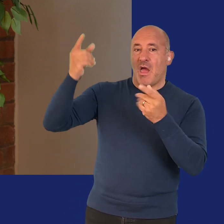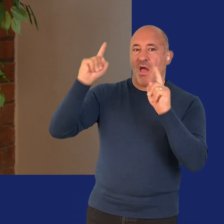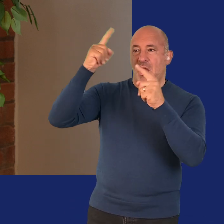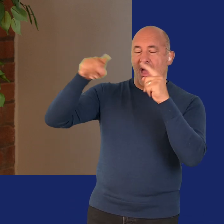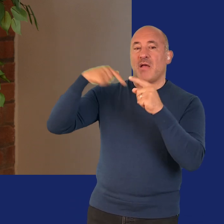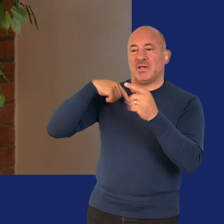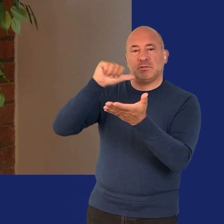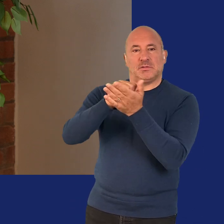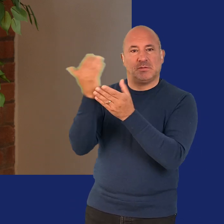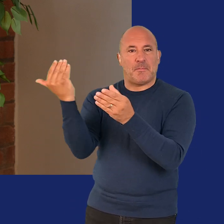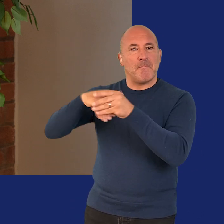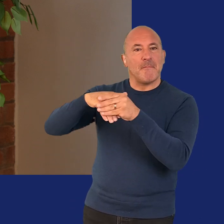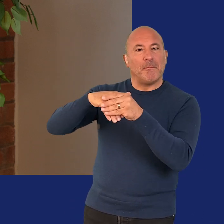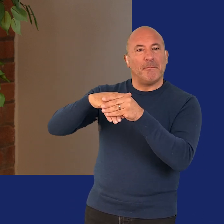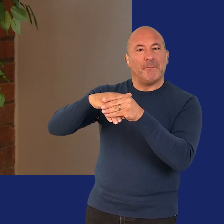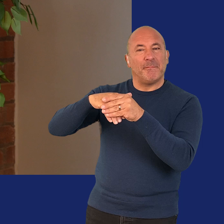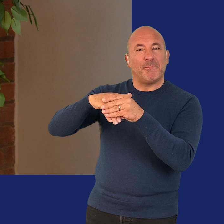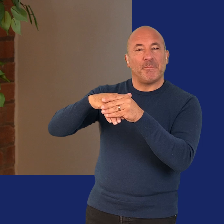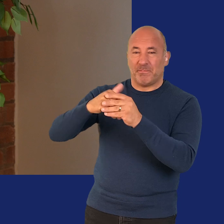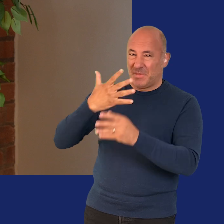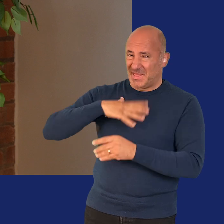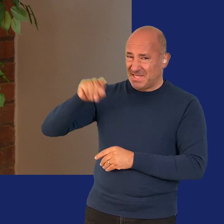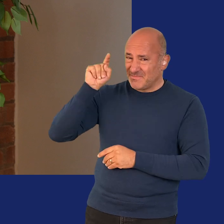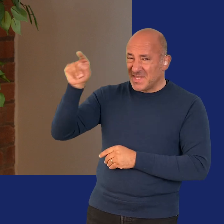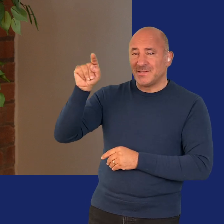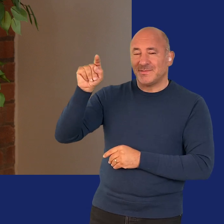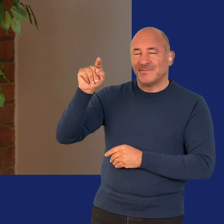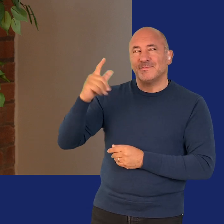is we need to get senior leaders buy-in.